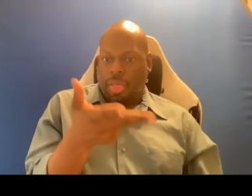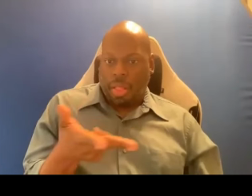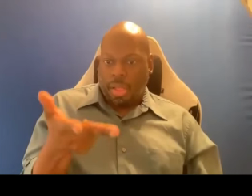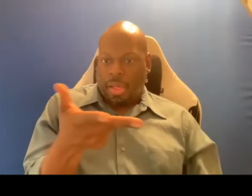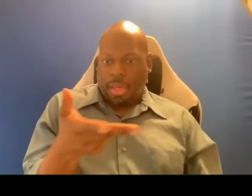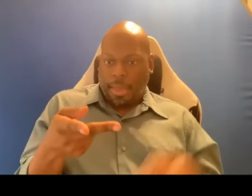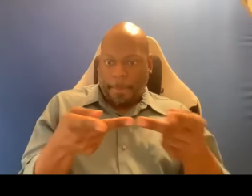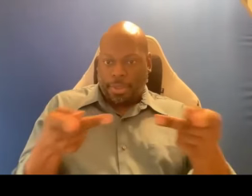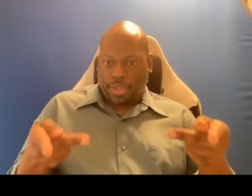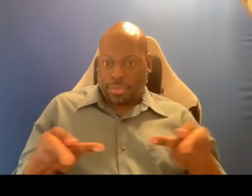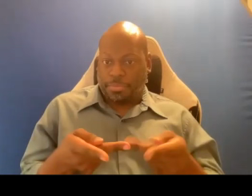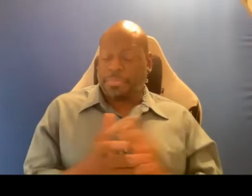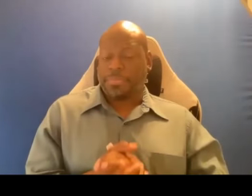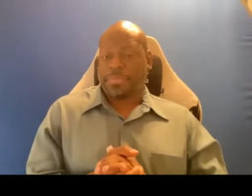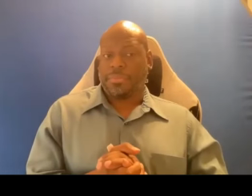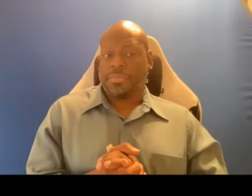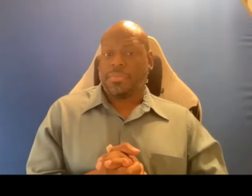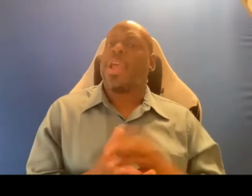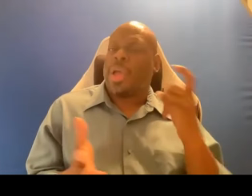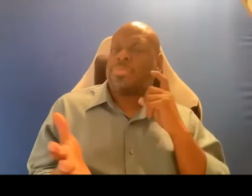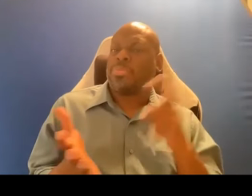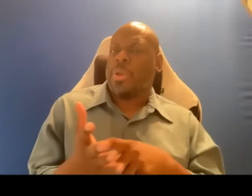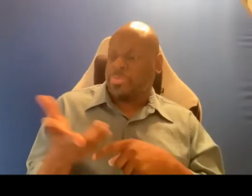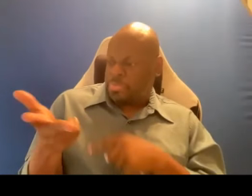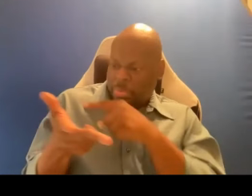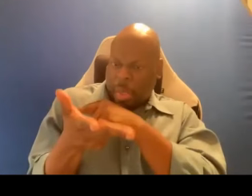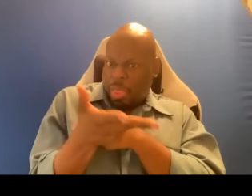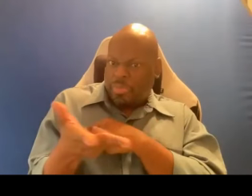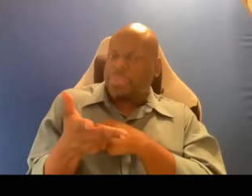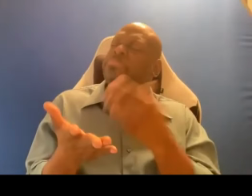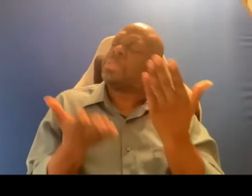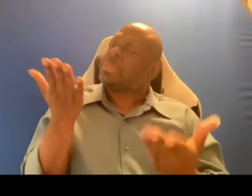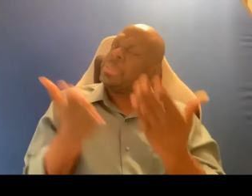Again, you will notice some similarities amongst the positions. For example,